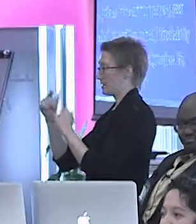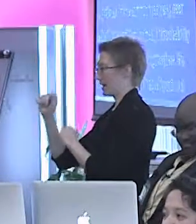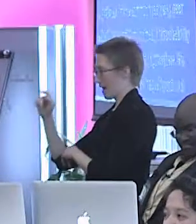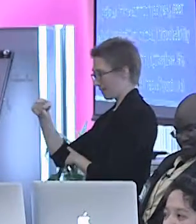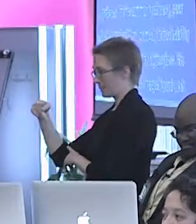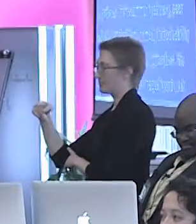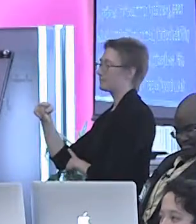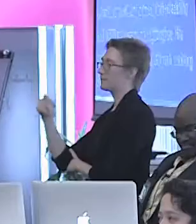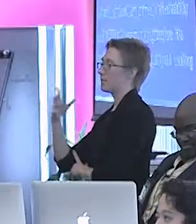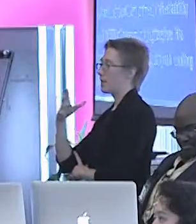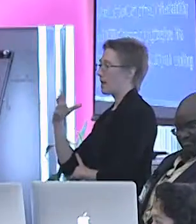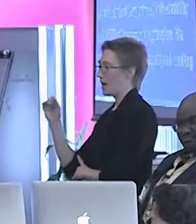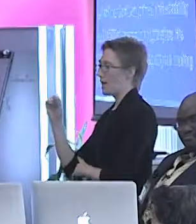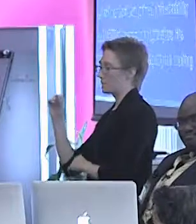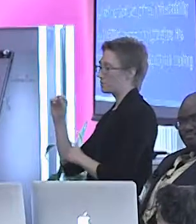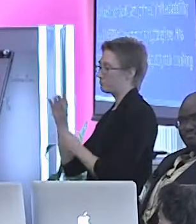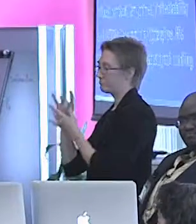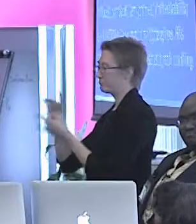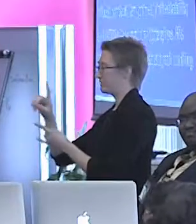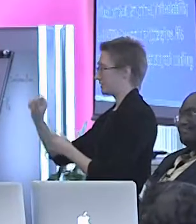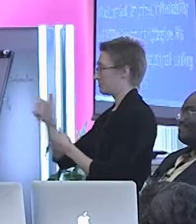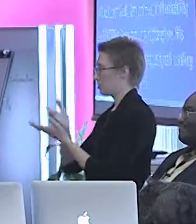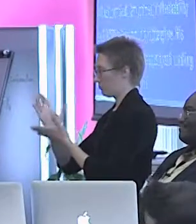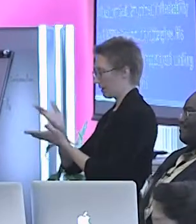of disability rights. And here's Finn.